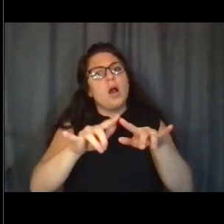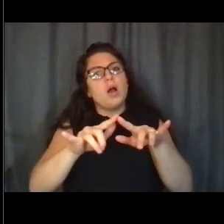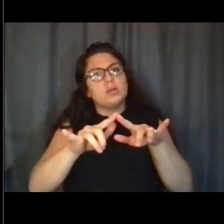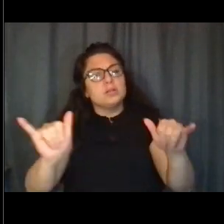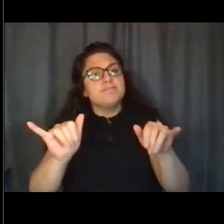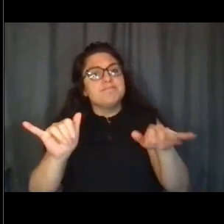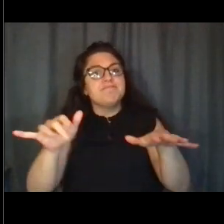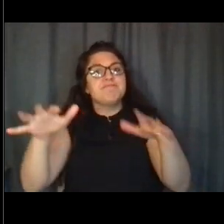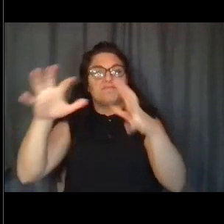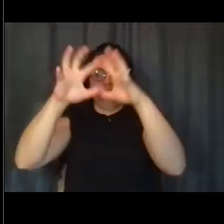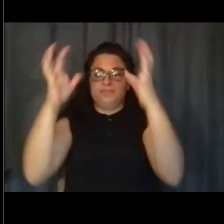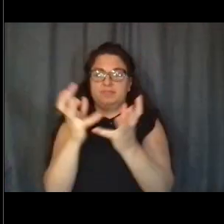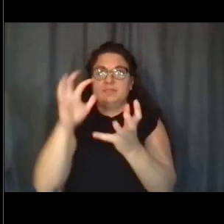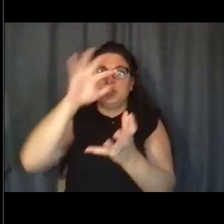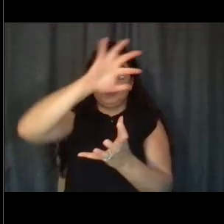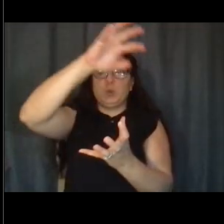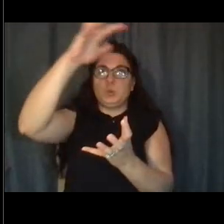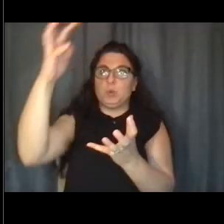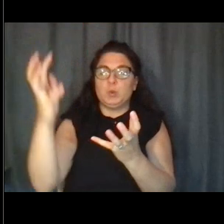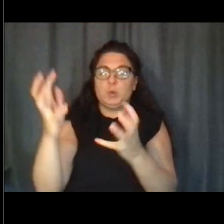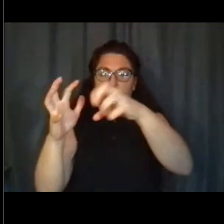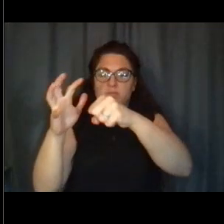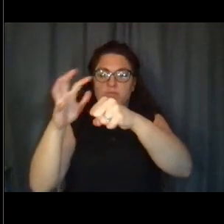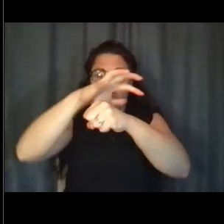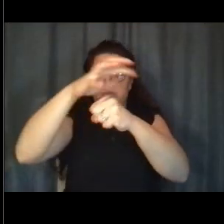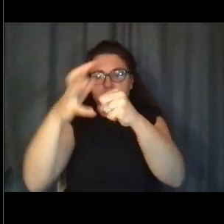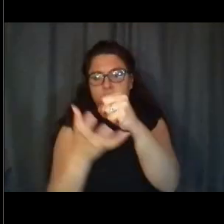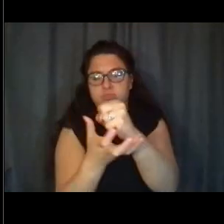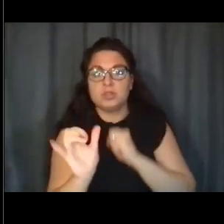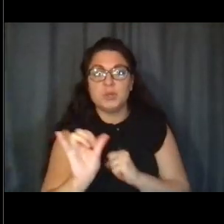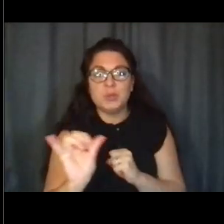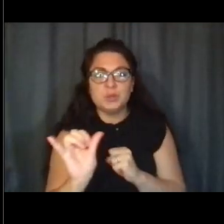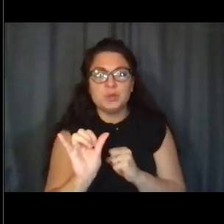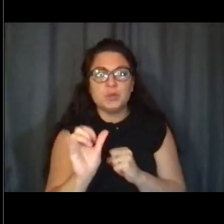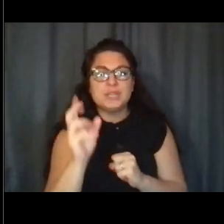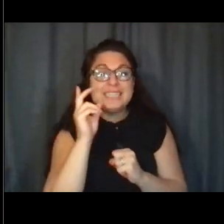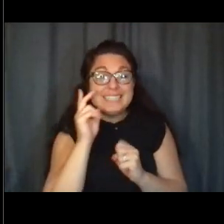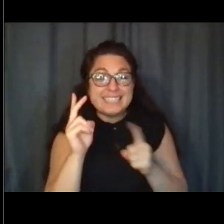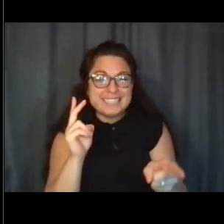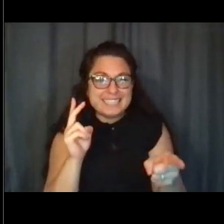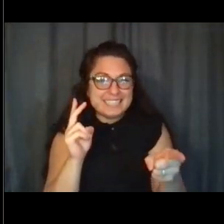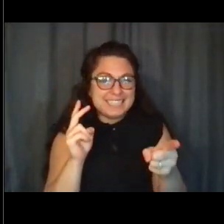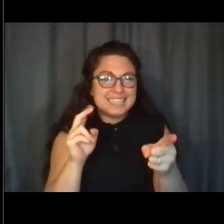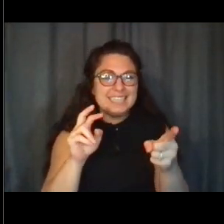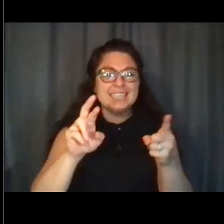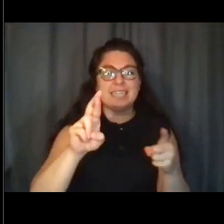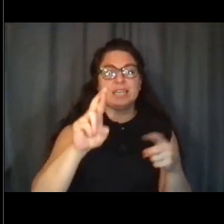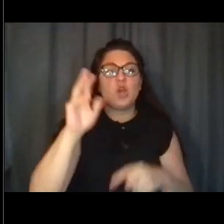This is what a radiosonde looks like. It's relatively small. It's very lightweight. It only weighs like a quarter of a pound maybe.